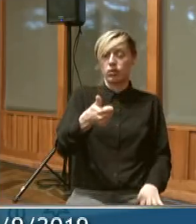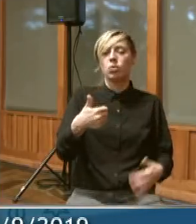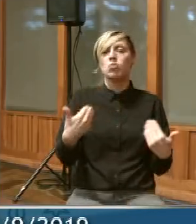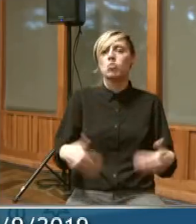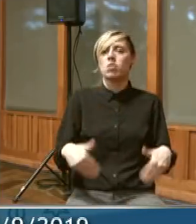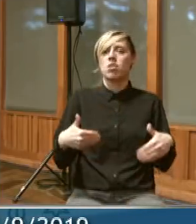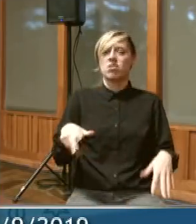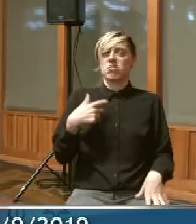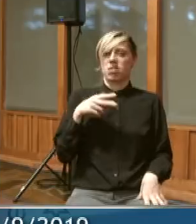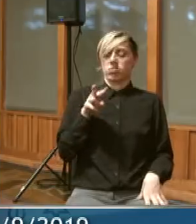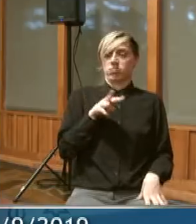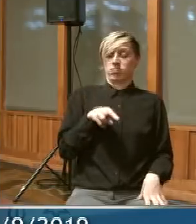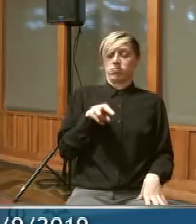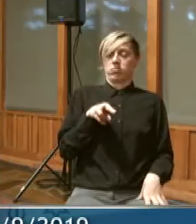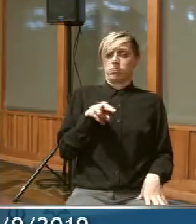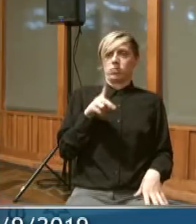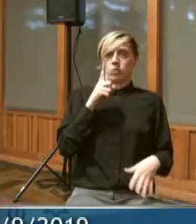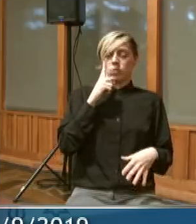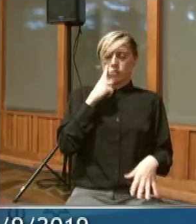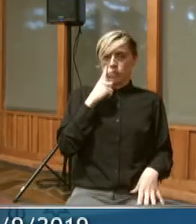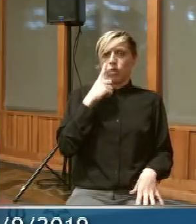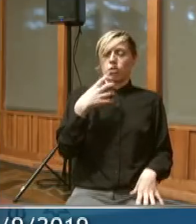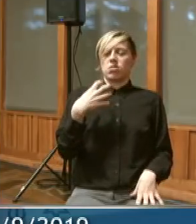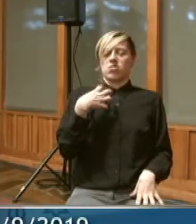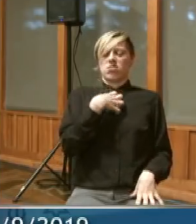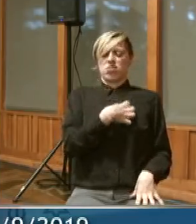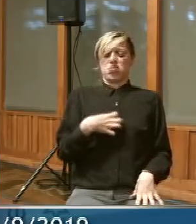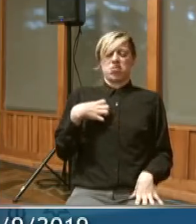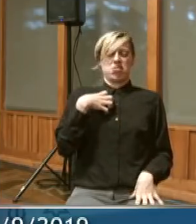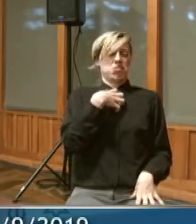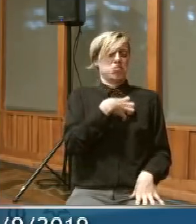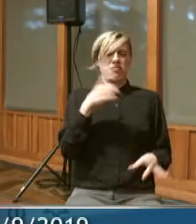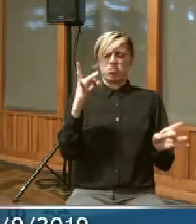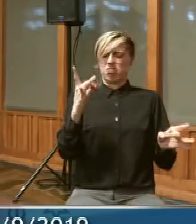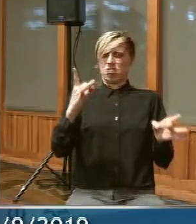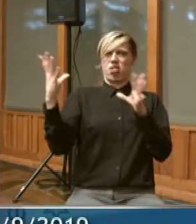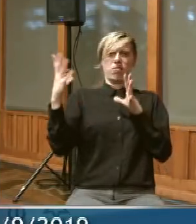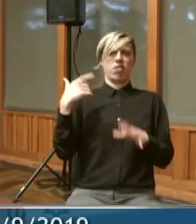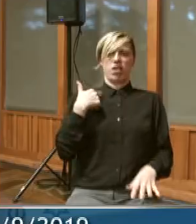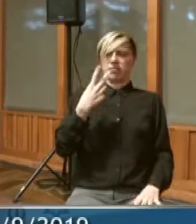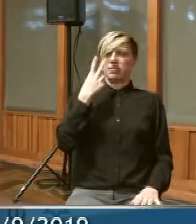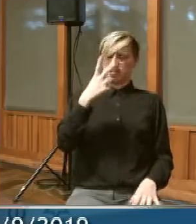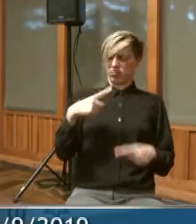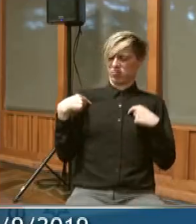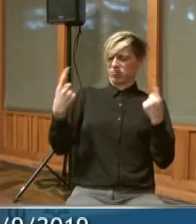SWEEP OF A HOMELESS ENCAMPMENT? RAISE YOUR HAND. IF YOU HAVE EVER SEEN IT WITH YOUR OWN EYES.